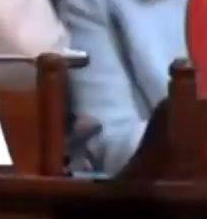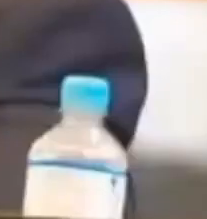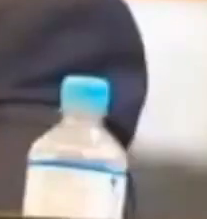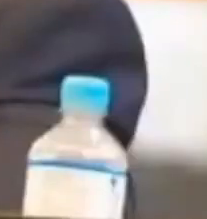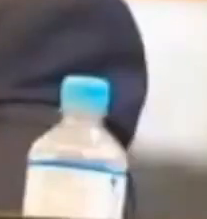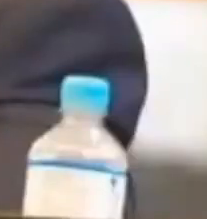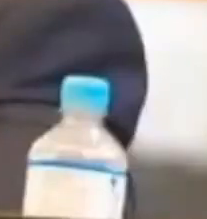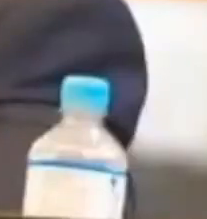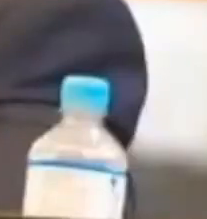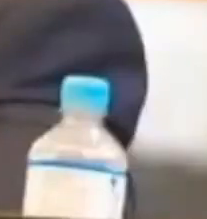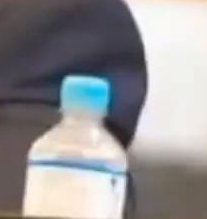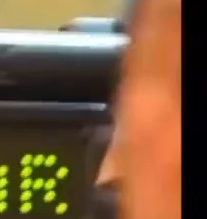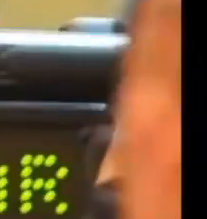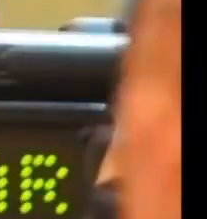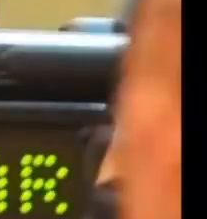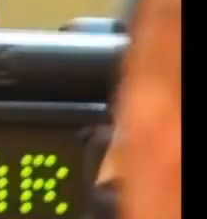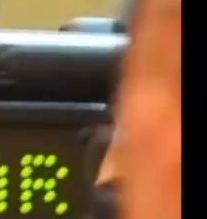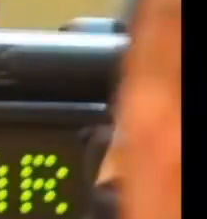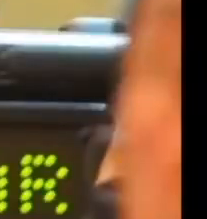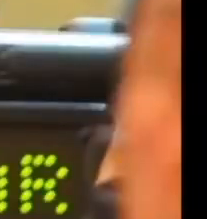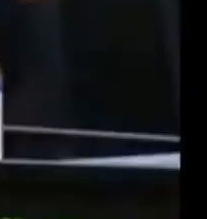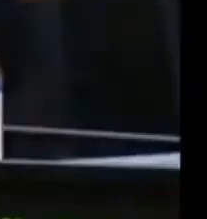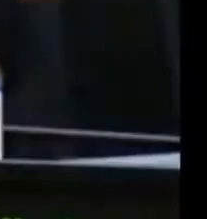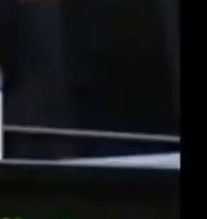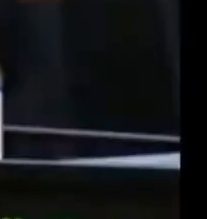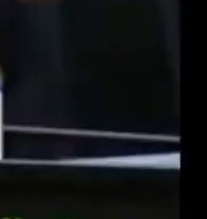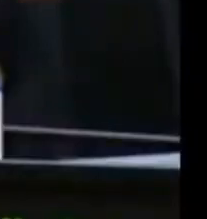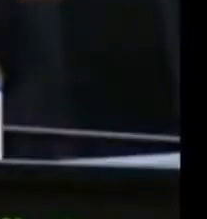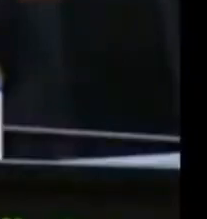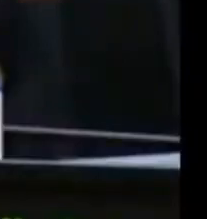what to do, they couldn't find a place to go, they were sad,